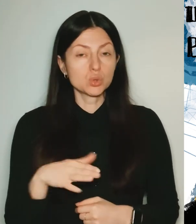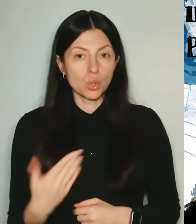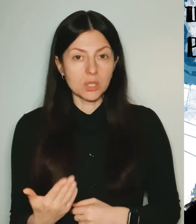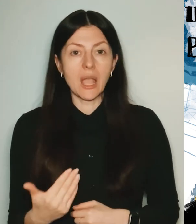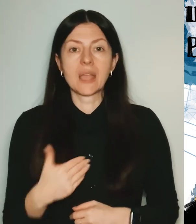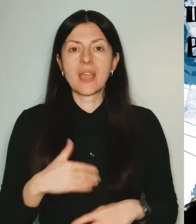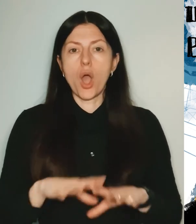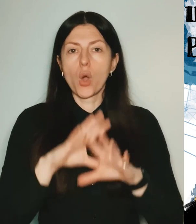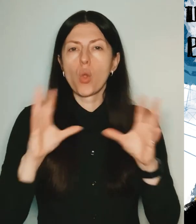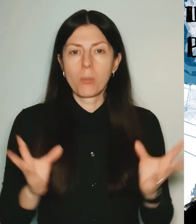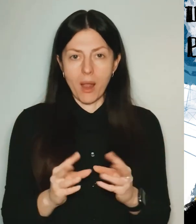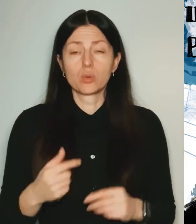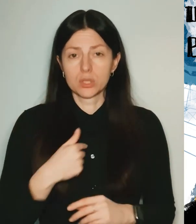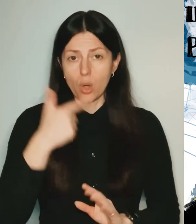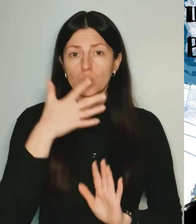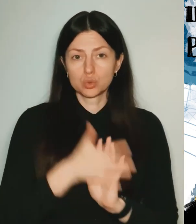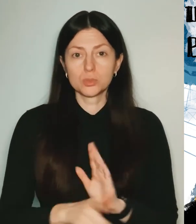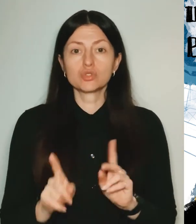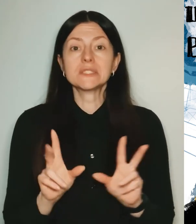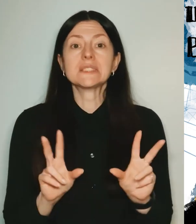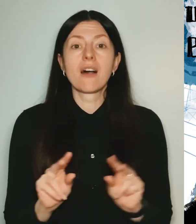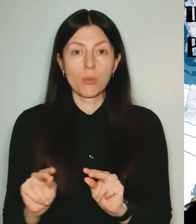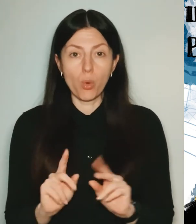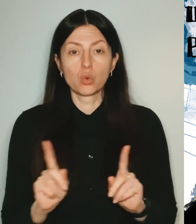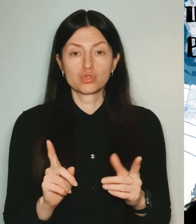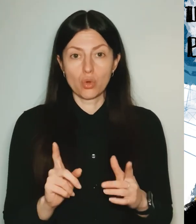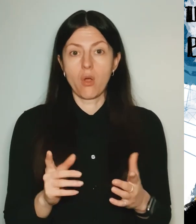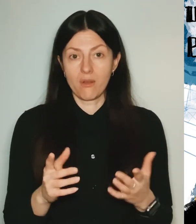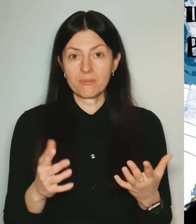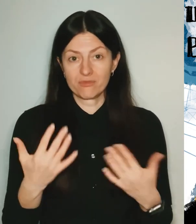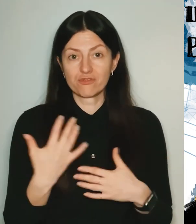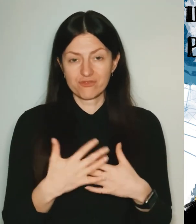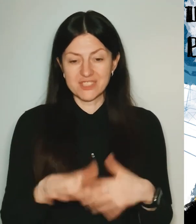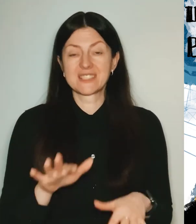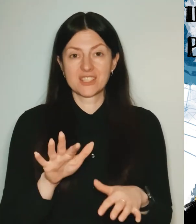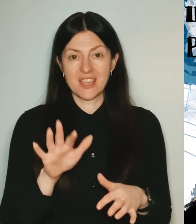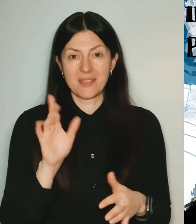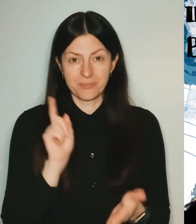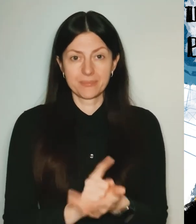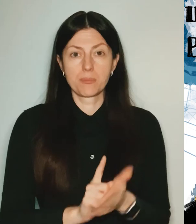Overall I understand, thank God, the war has finally started